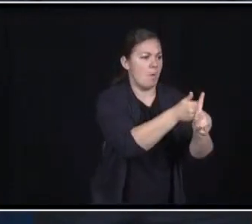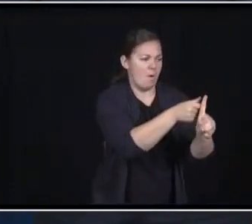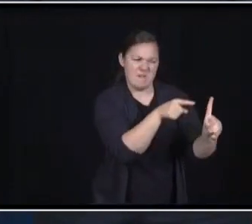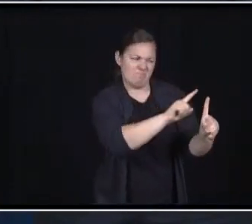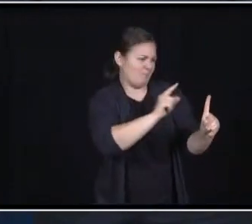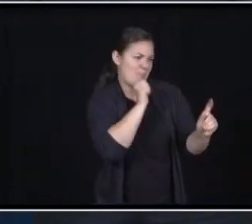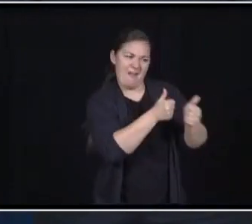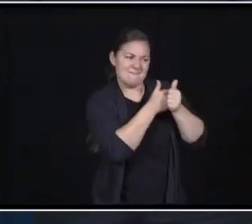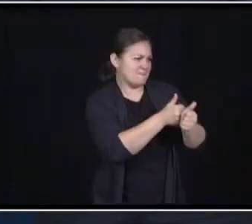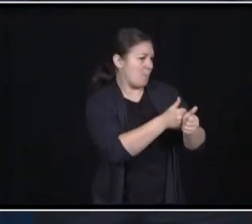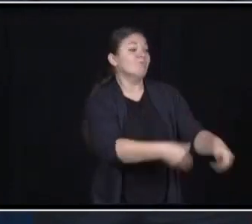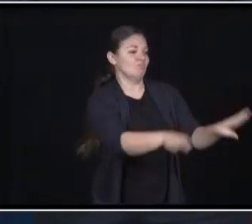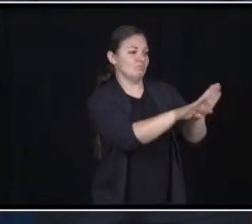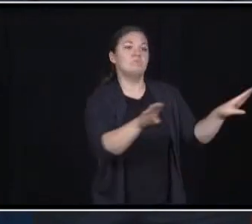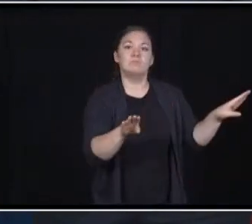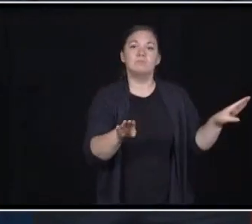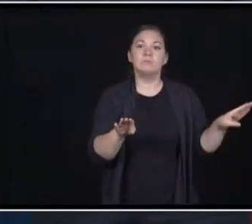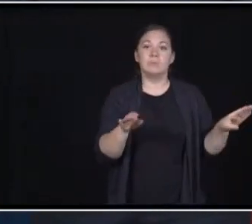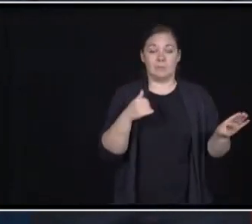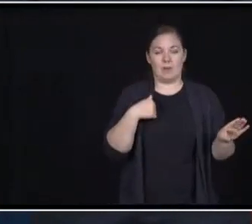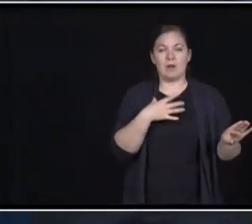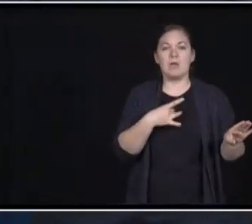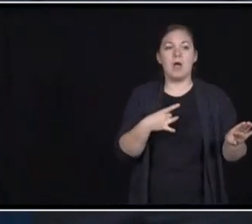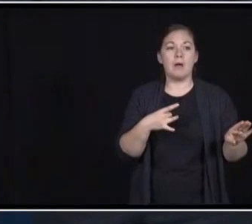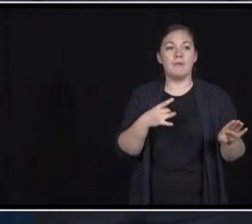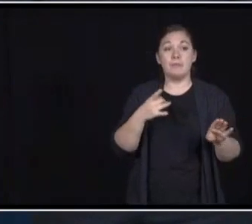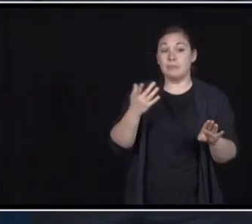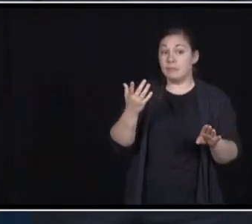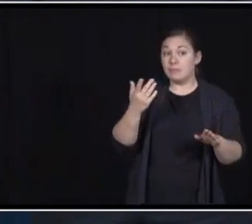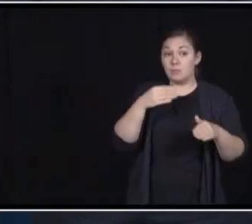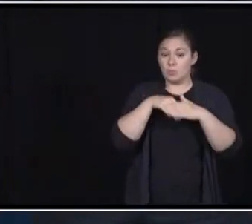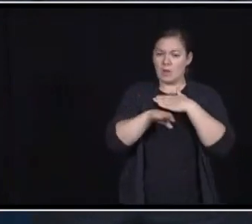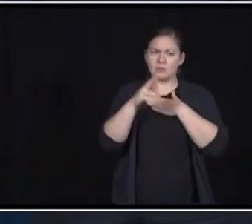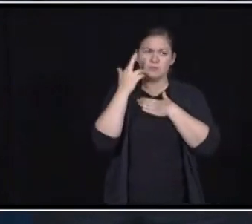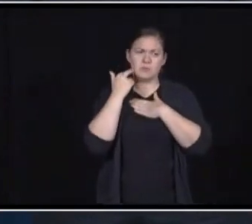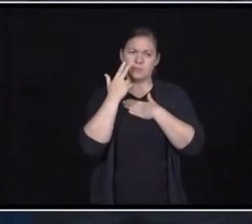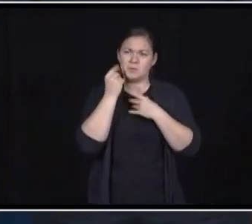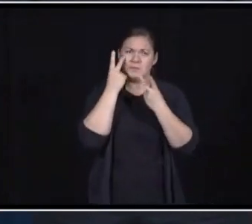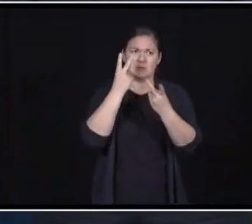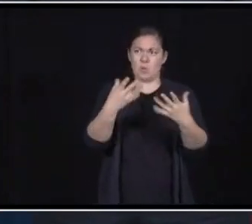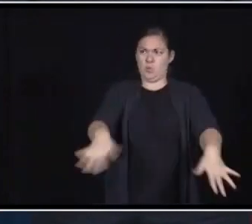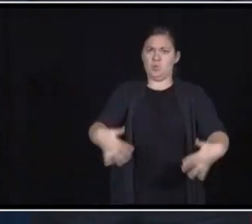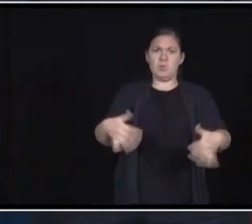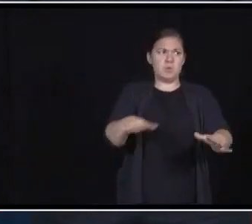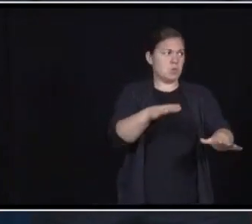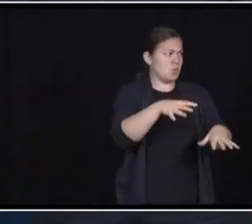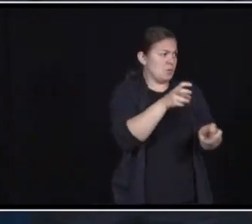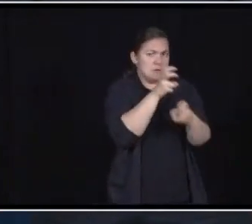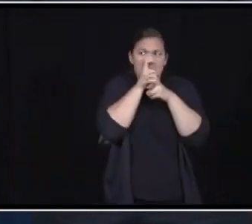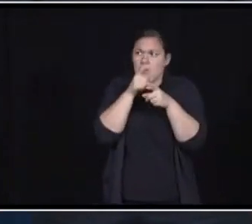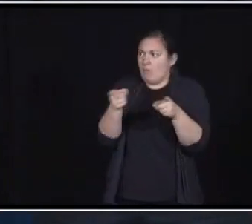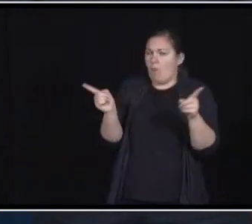ramp up the inspections. To these restaurants. And we will go after the bad actors and we will